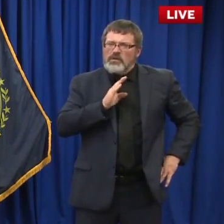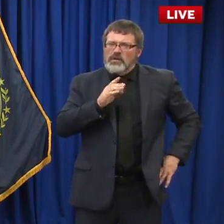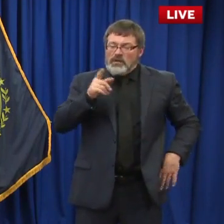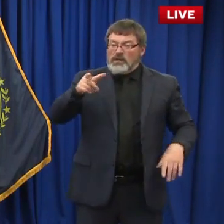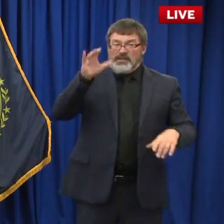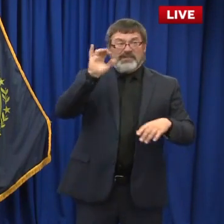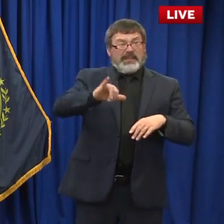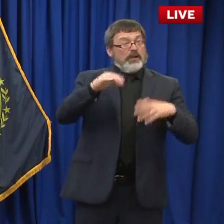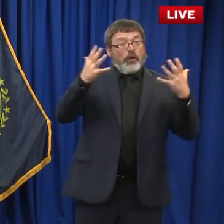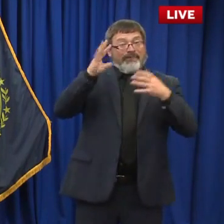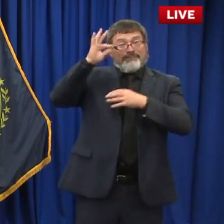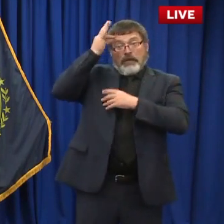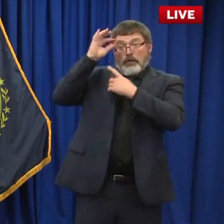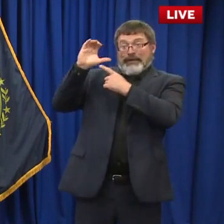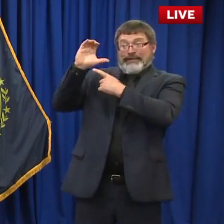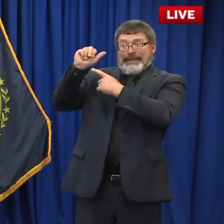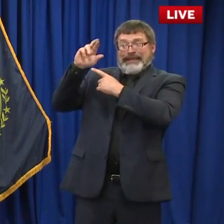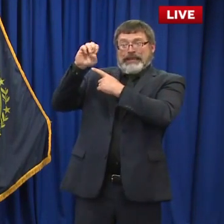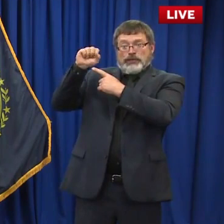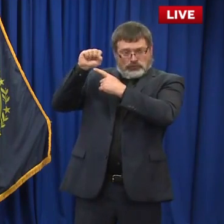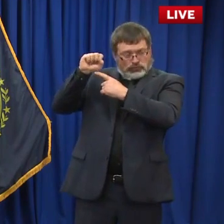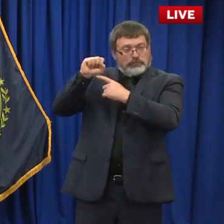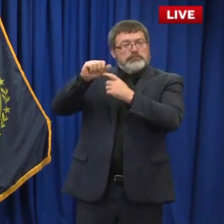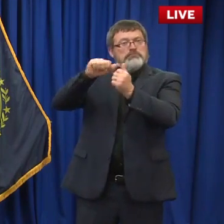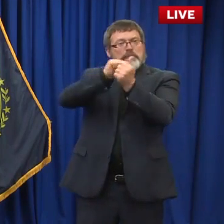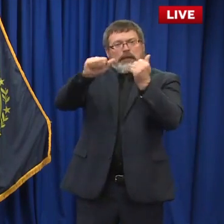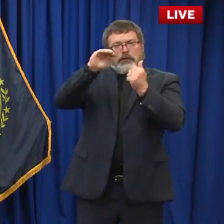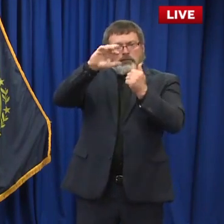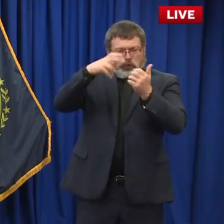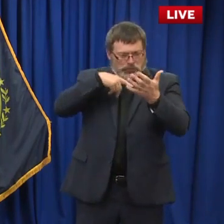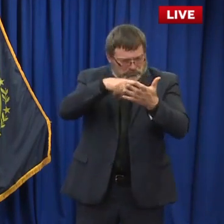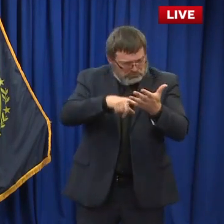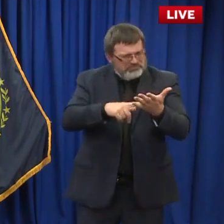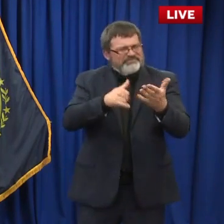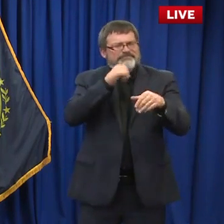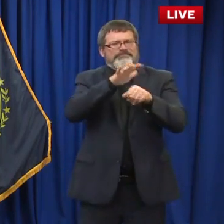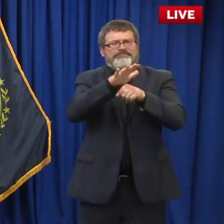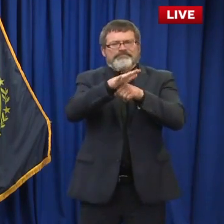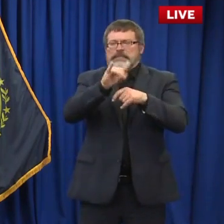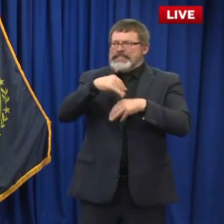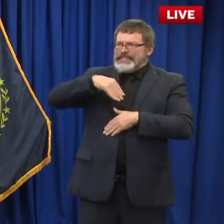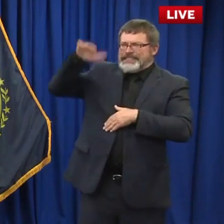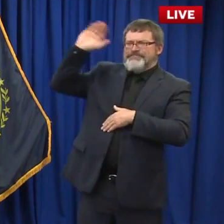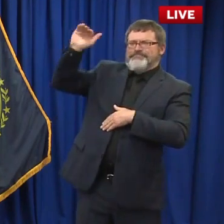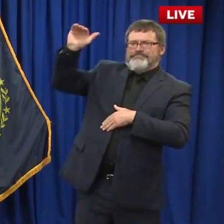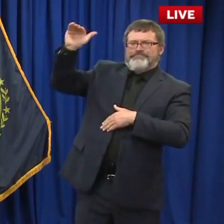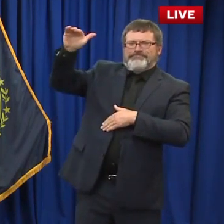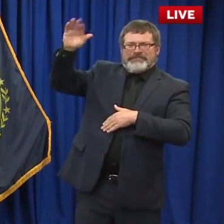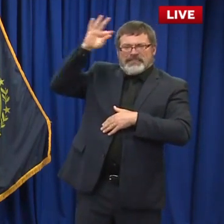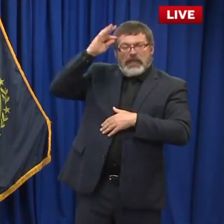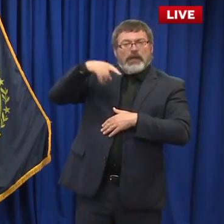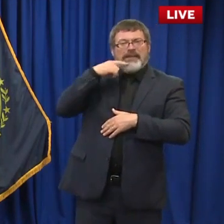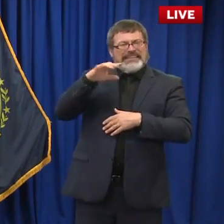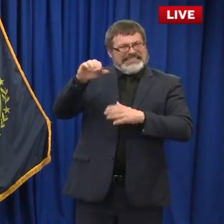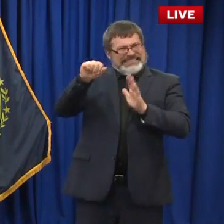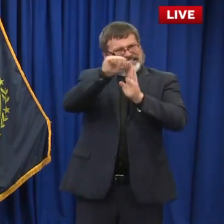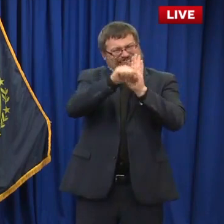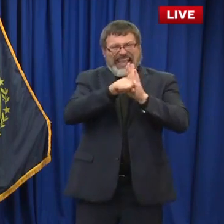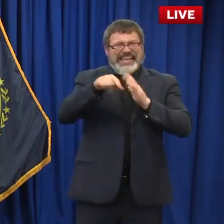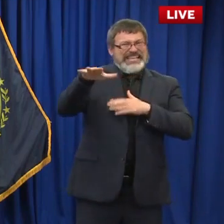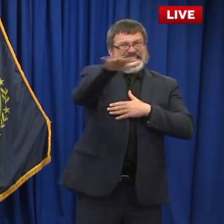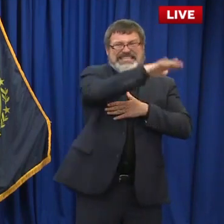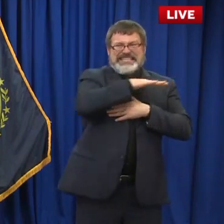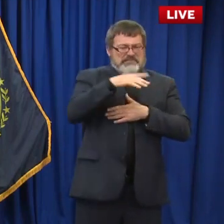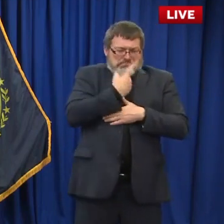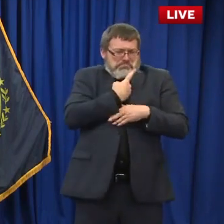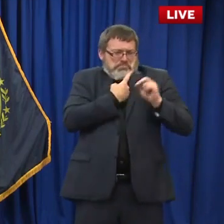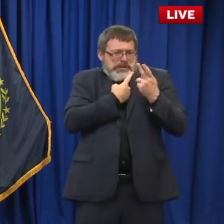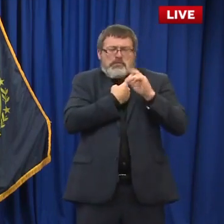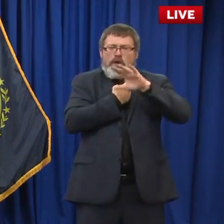WHEN THE C.A.R.E.S. ACT PASSED IN MARCH, WE FOUGHT VERY HARD BETWEEN THE TIME THAT THE ACT PASSED, THE TIME THAT THE DOLLARS WERE ALLOCATED, TO ENSURE THAT STATES WOULD HAVE